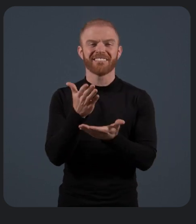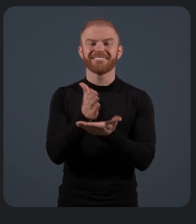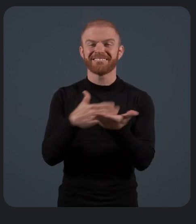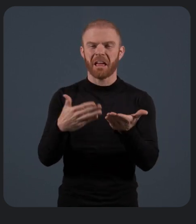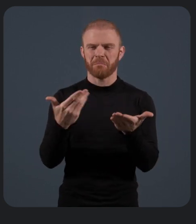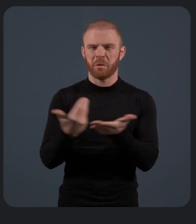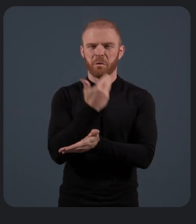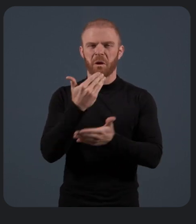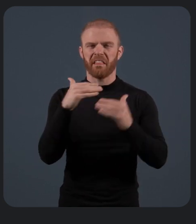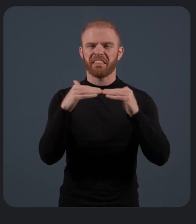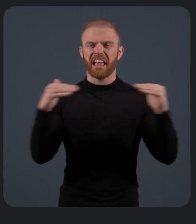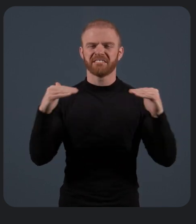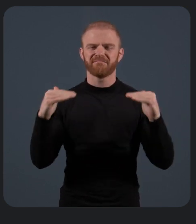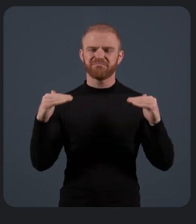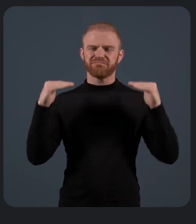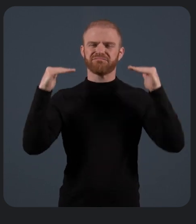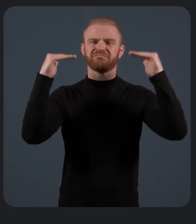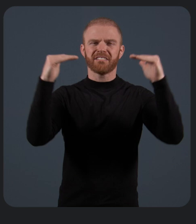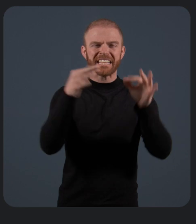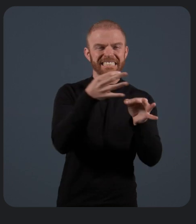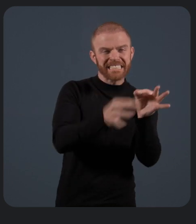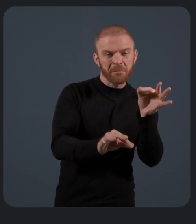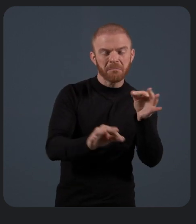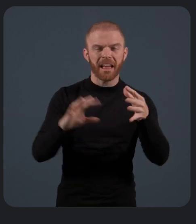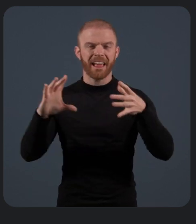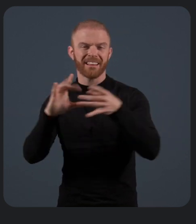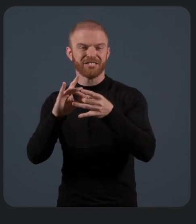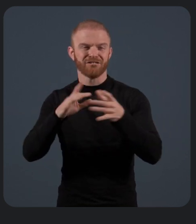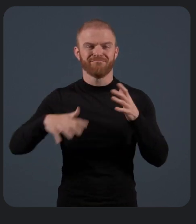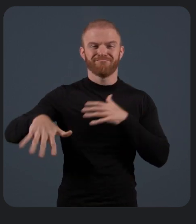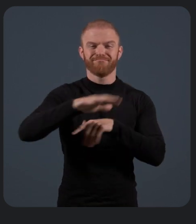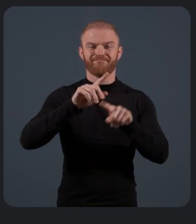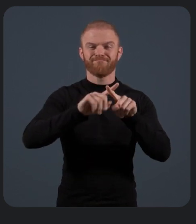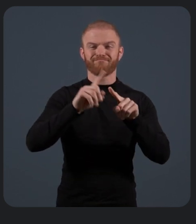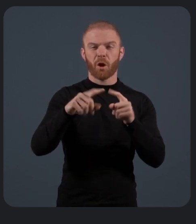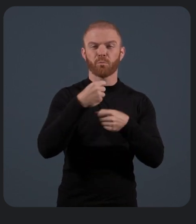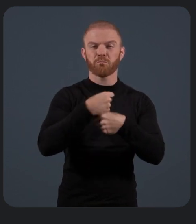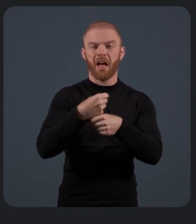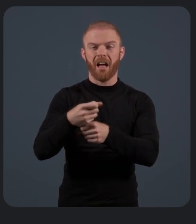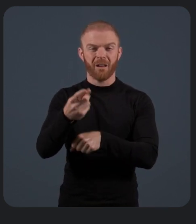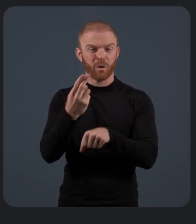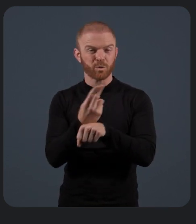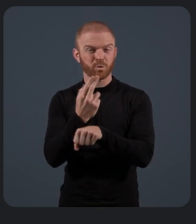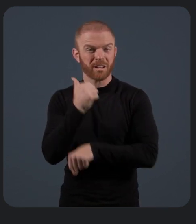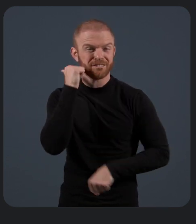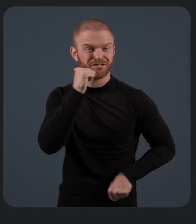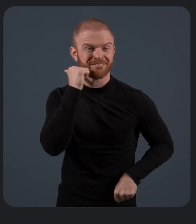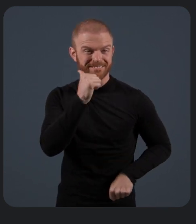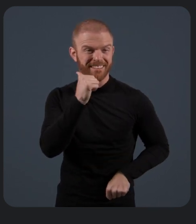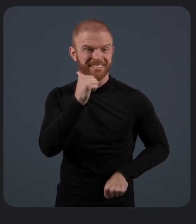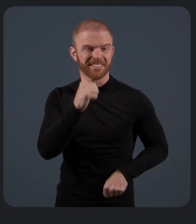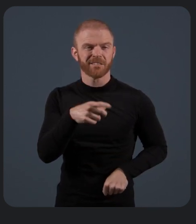delivering new levels of simplicity and connection across the products you use every day.